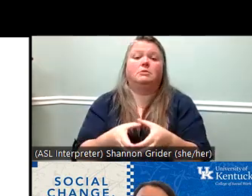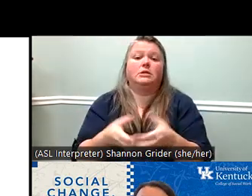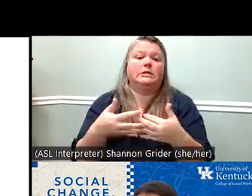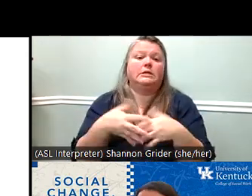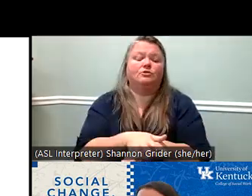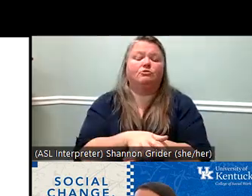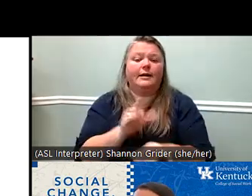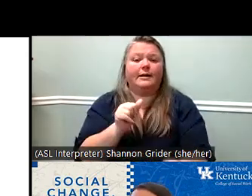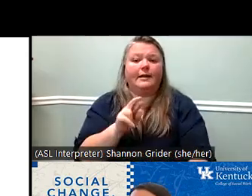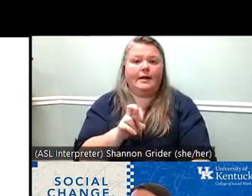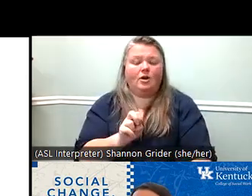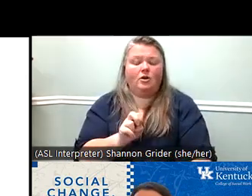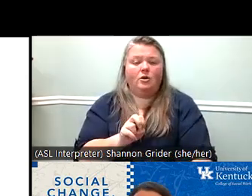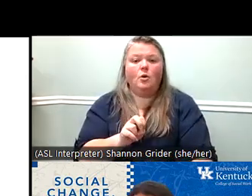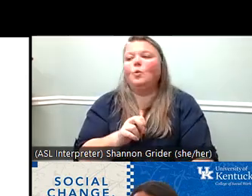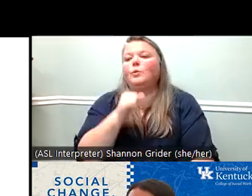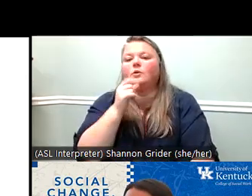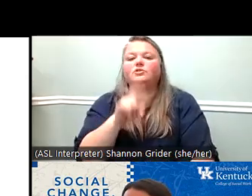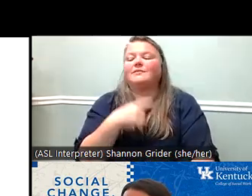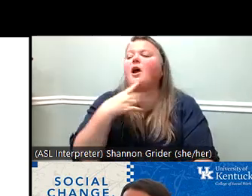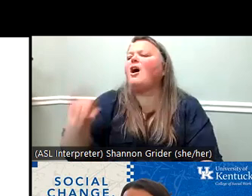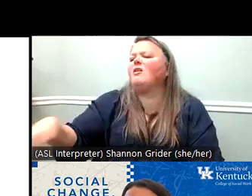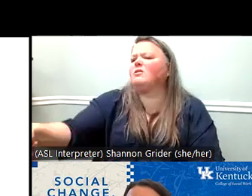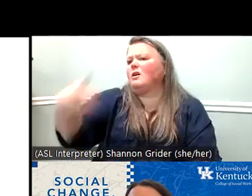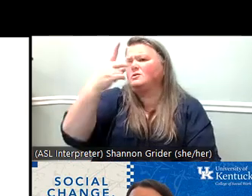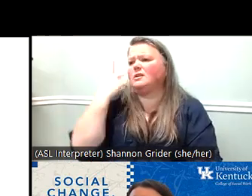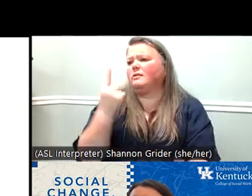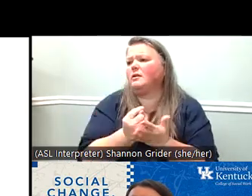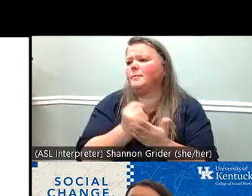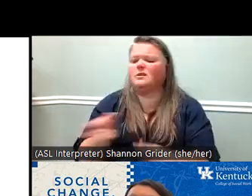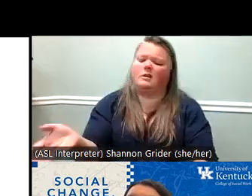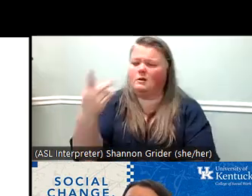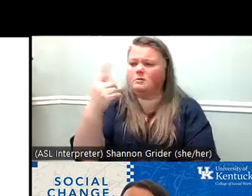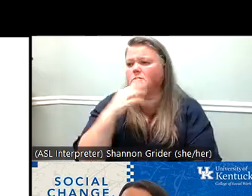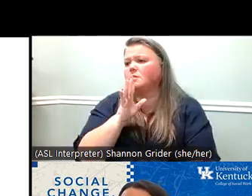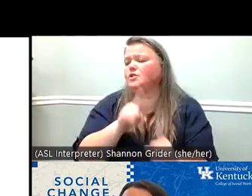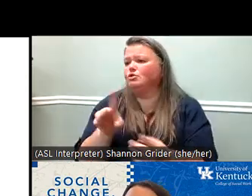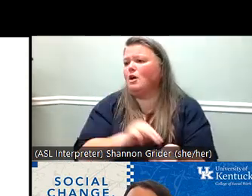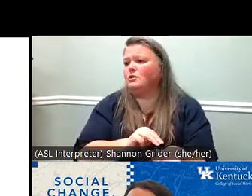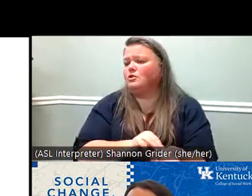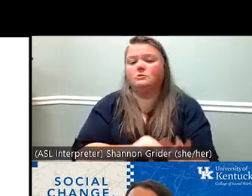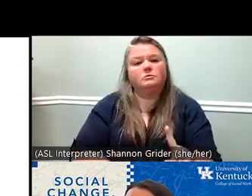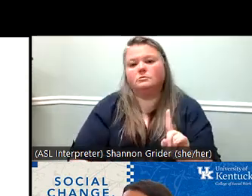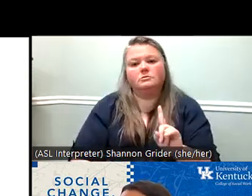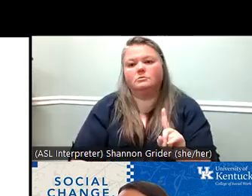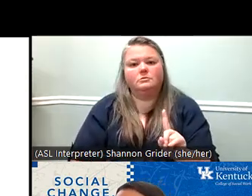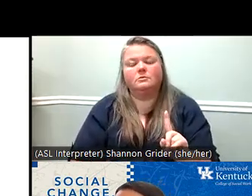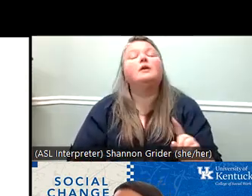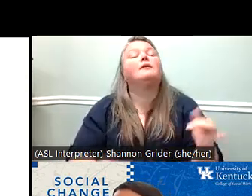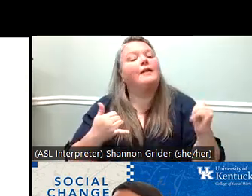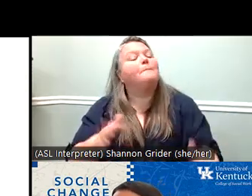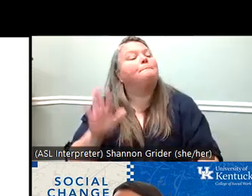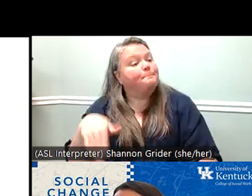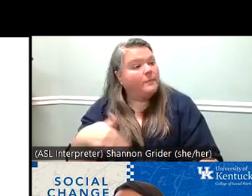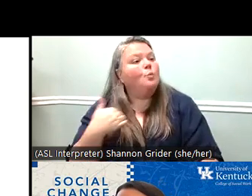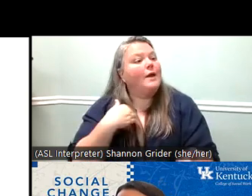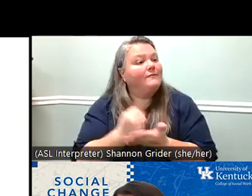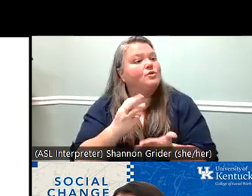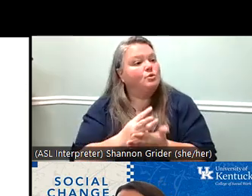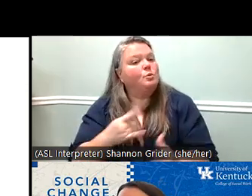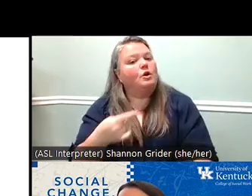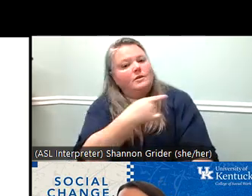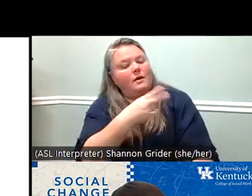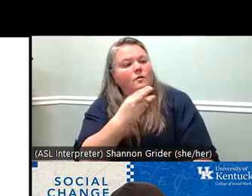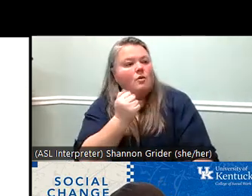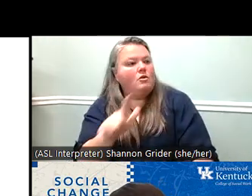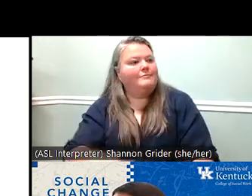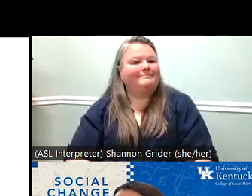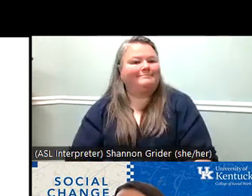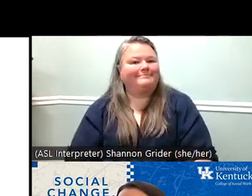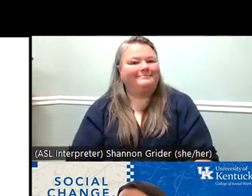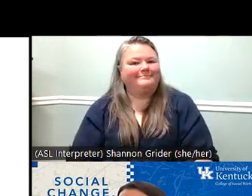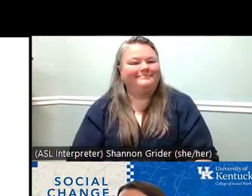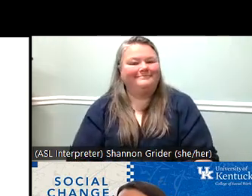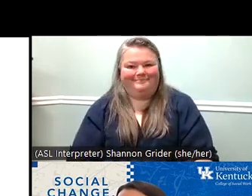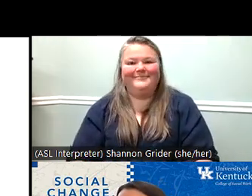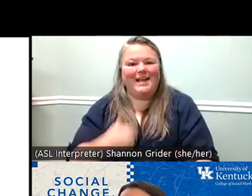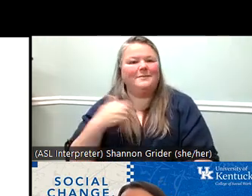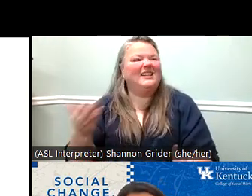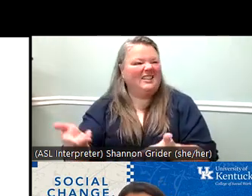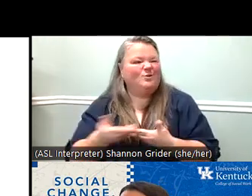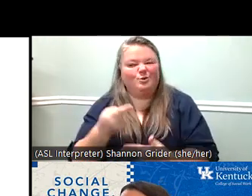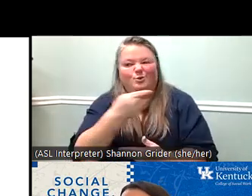AND DEAFNESS WITH MENTAL HEALTH DISORDERS AND THEN DO A MEASURE AND SEE THE RESULT, THEN THEY'RE GOING TO BETTER KNOW WHO NEEDS REFERRALS AND BECAUSE WE'RE TRYING